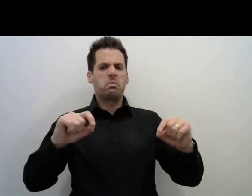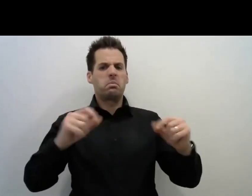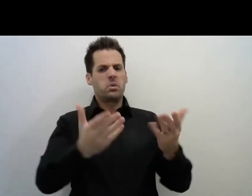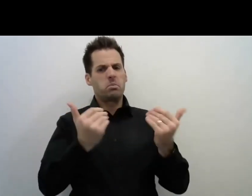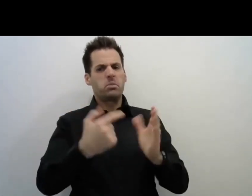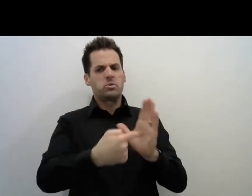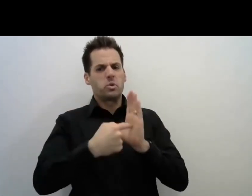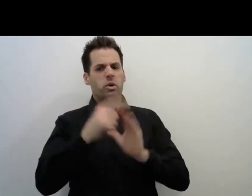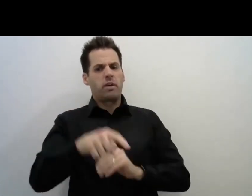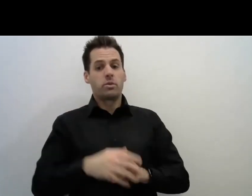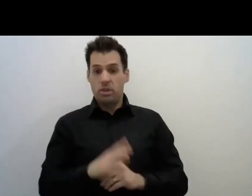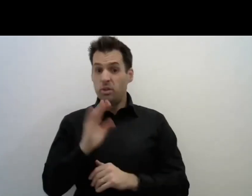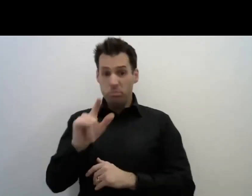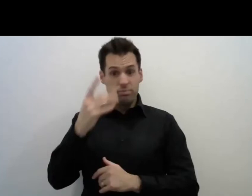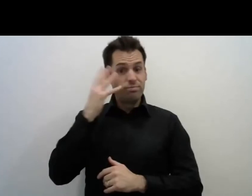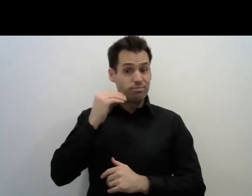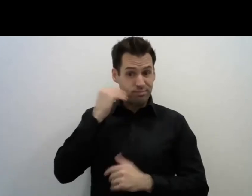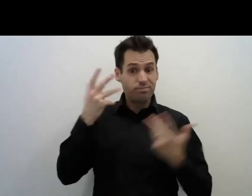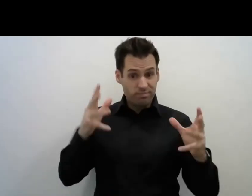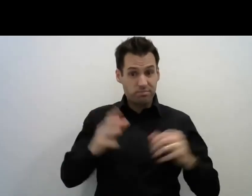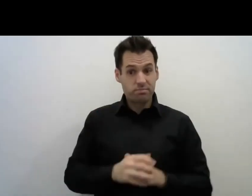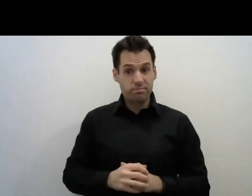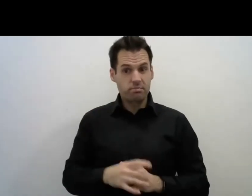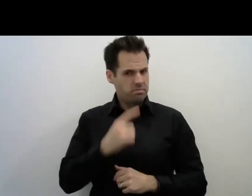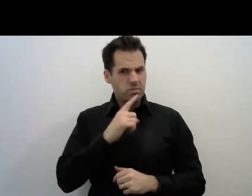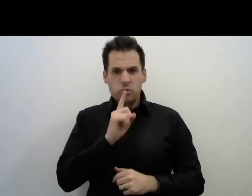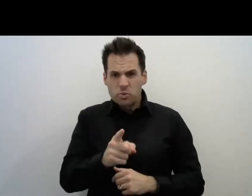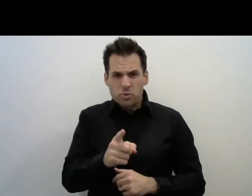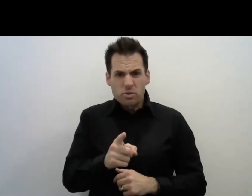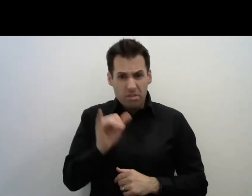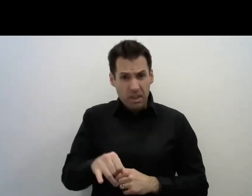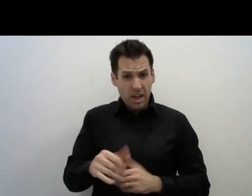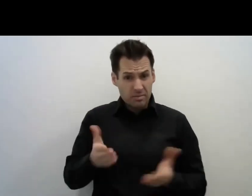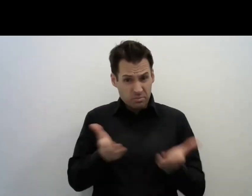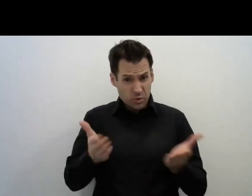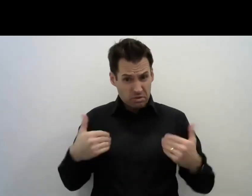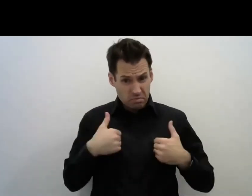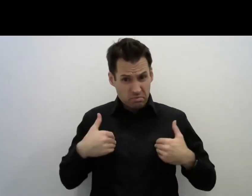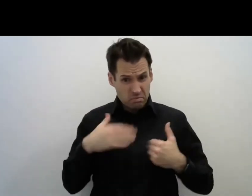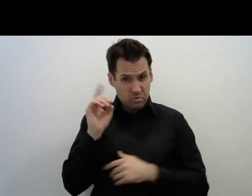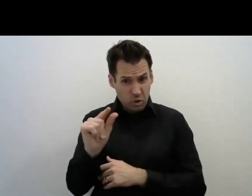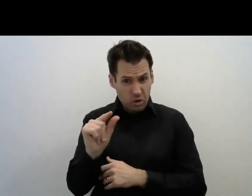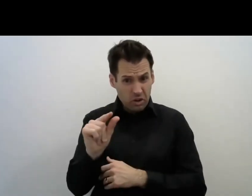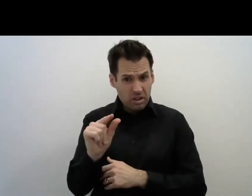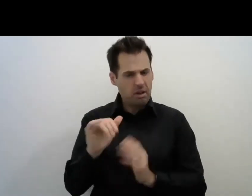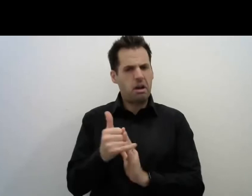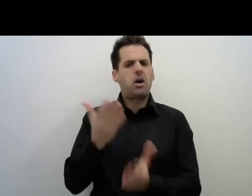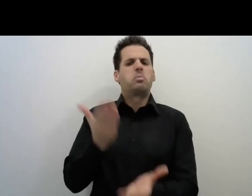uh do you really is this really truly a service dog and how can you prove it and so my and and